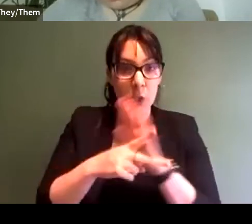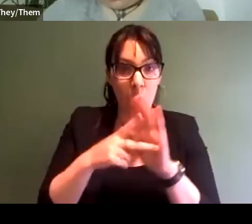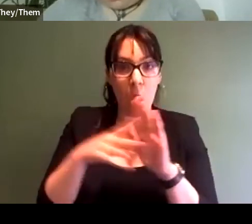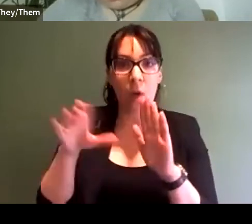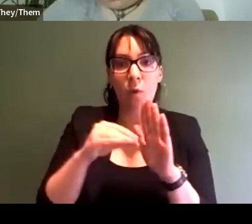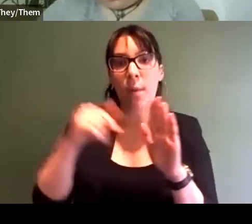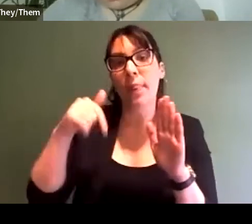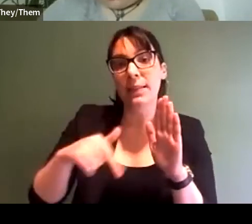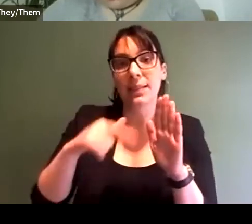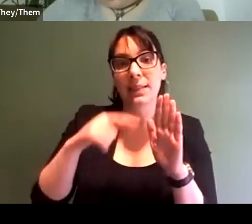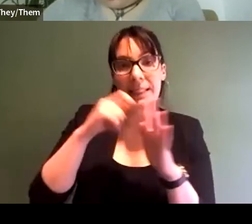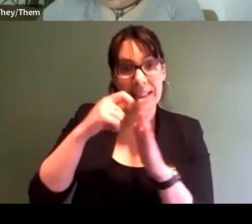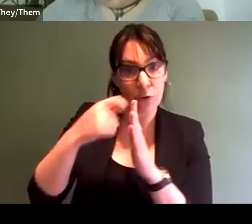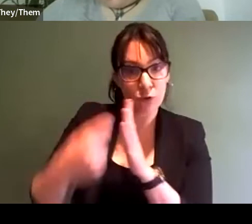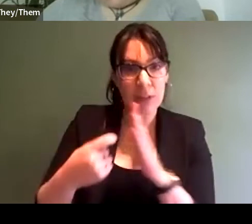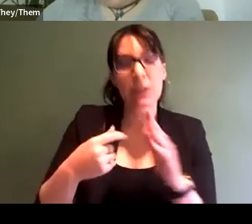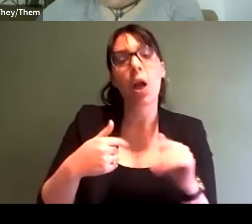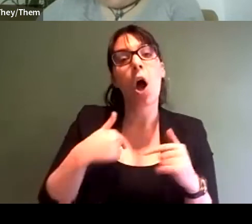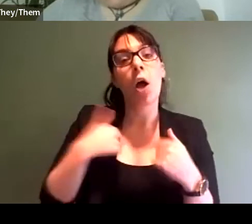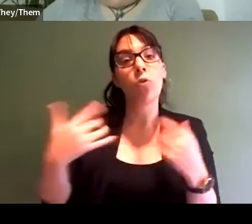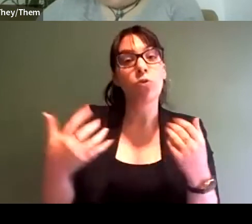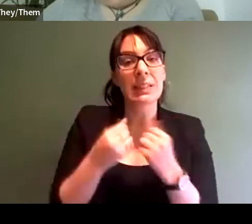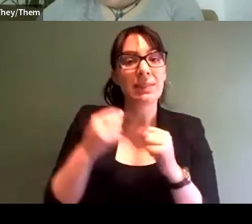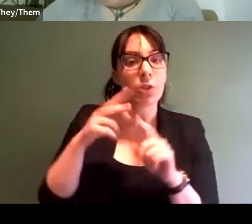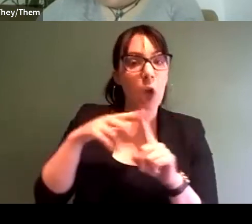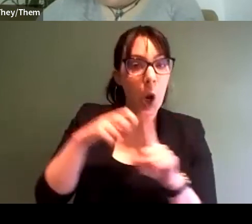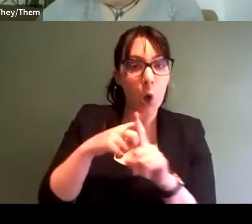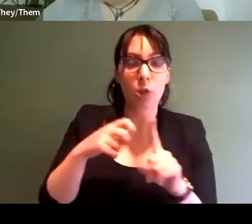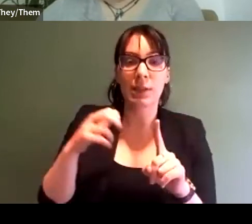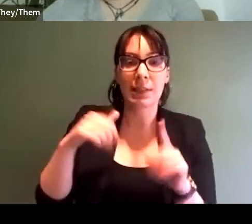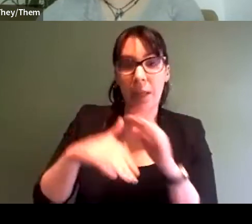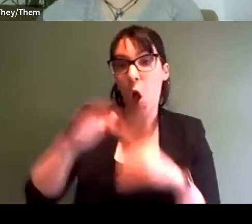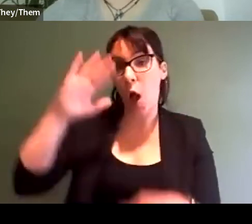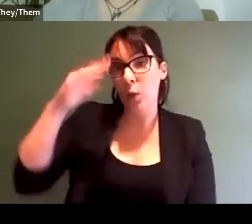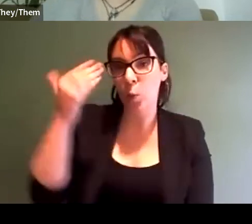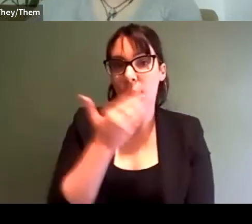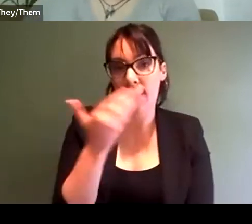So I was diagnosed later in my schooling sort of life so in high school.